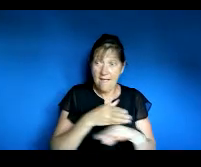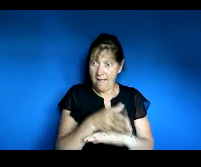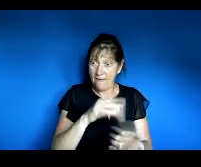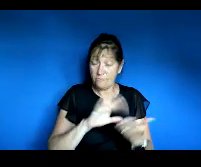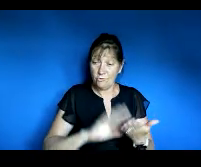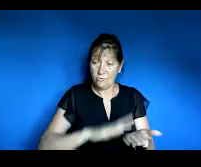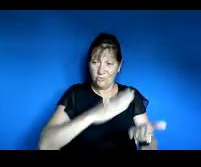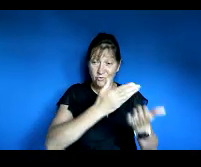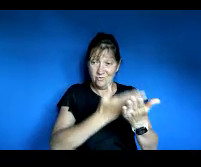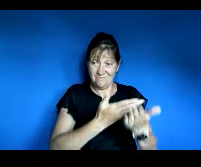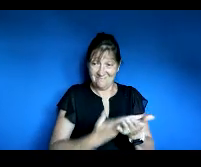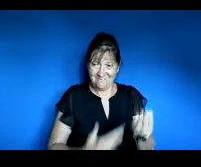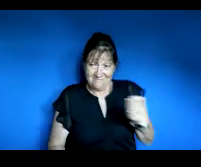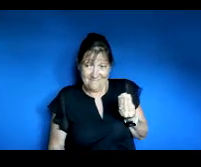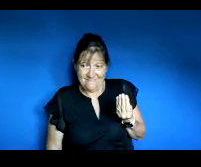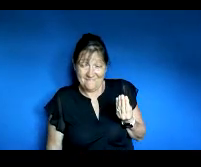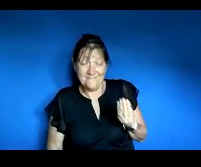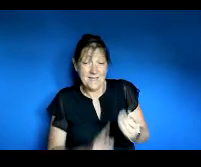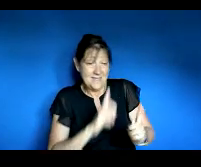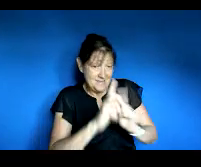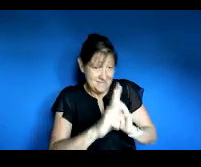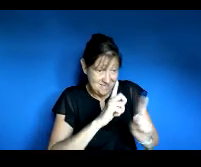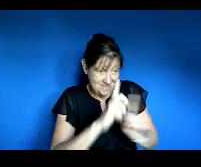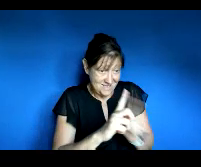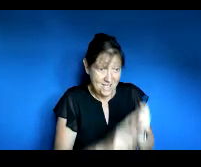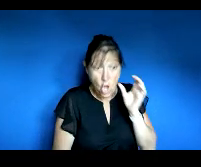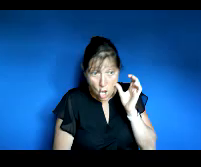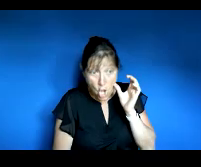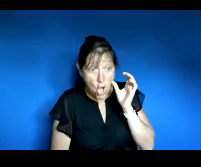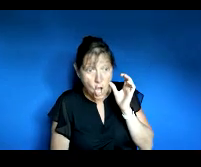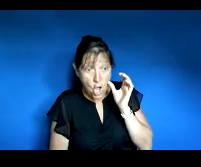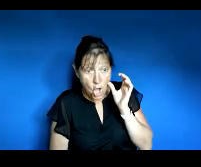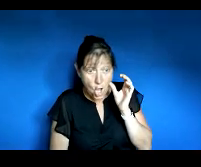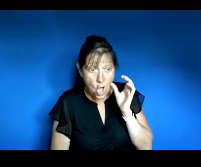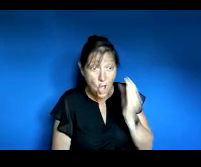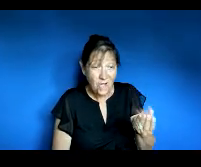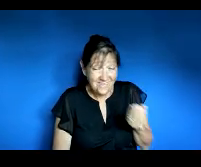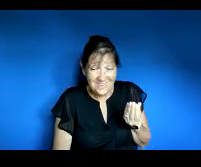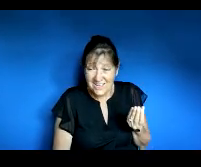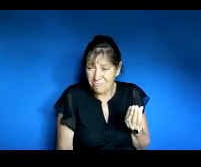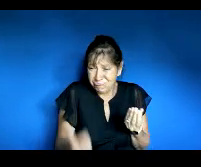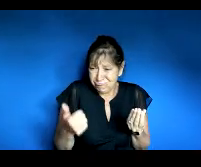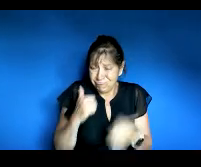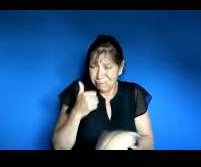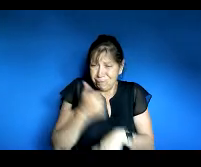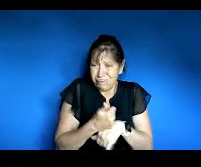through the narrative meeting process and providing documentation, and they establish kind of their eligibility